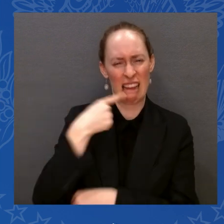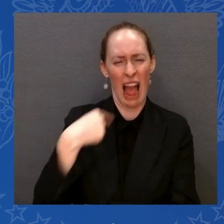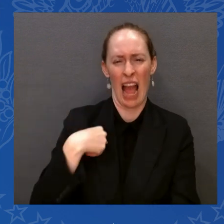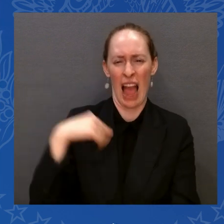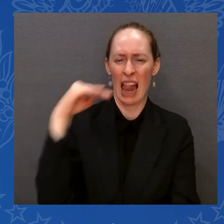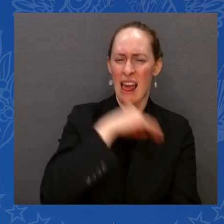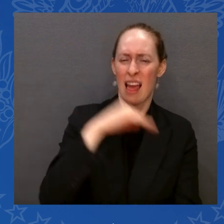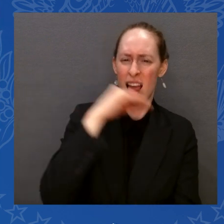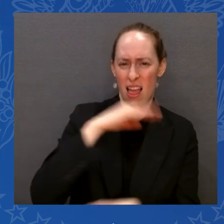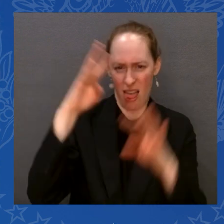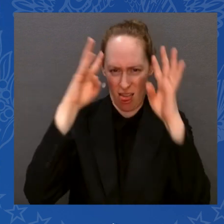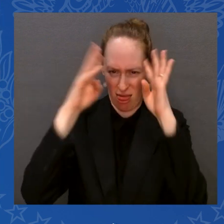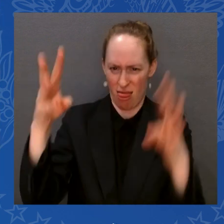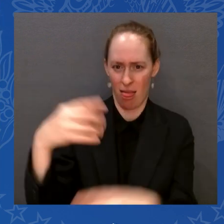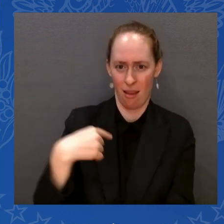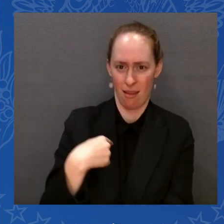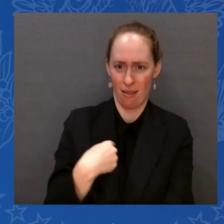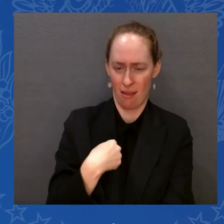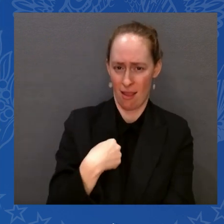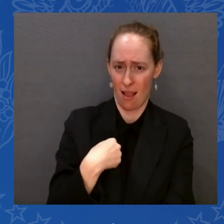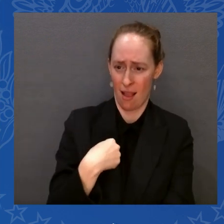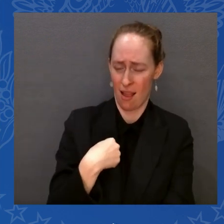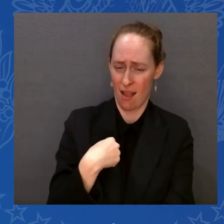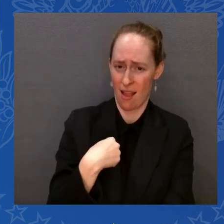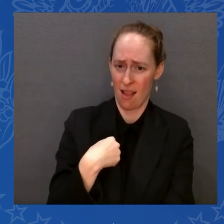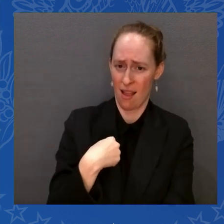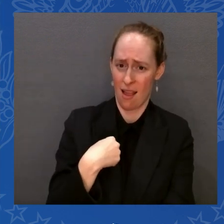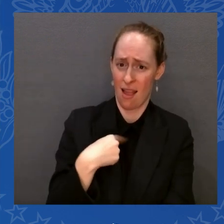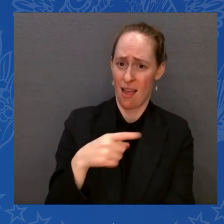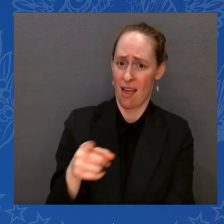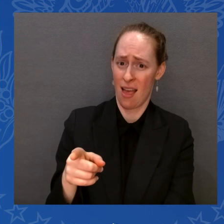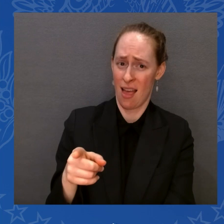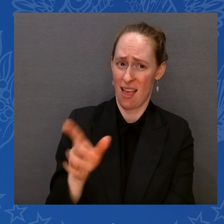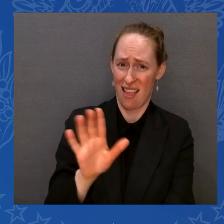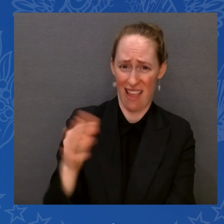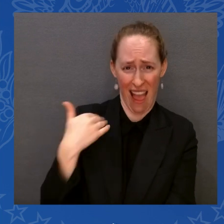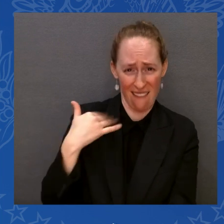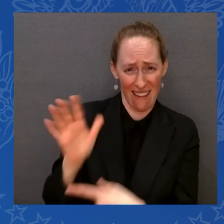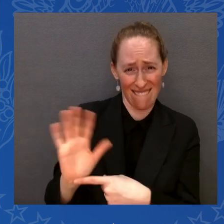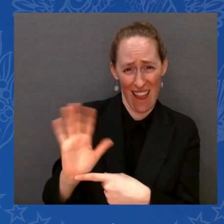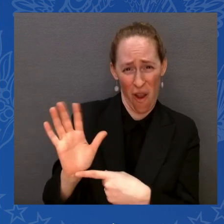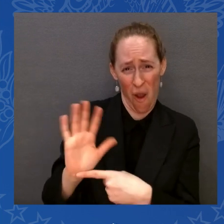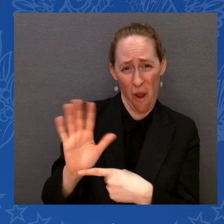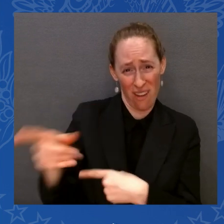but they played a video showing him -- he said -- when I said they wanted --